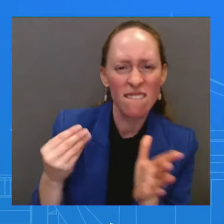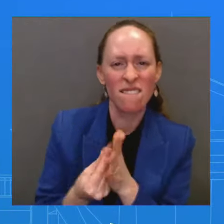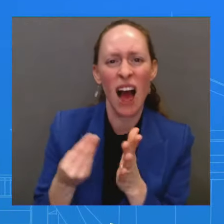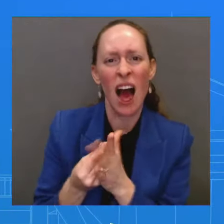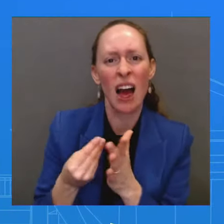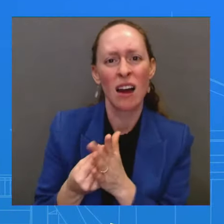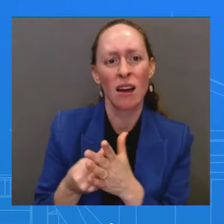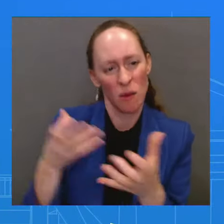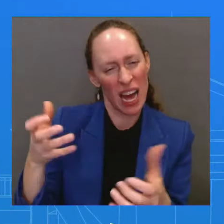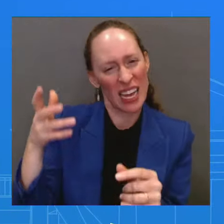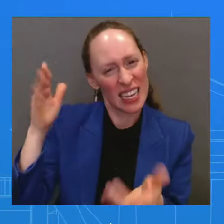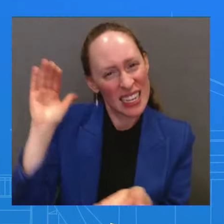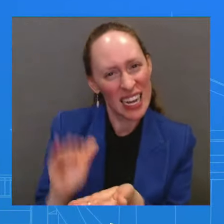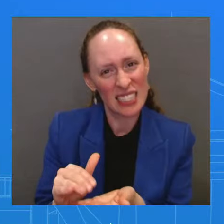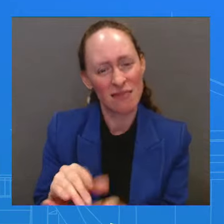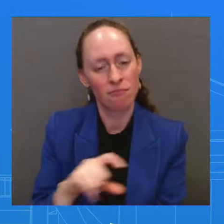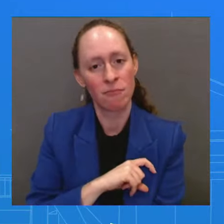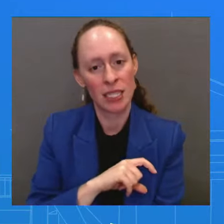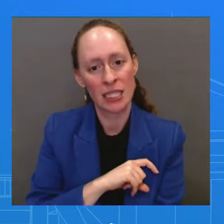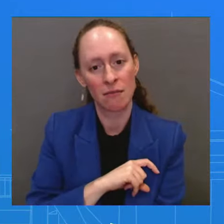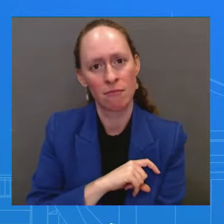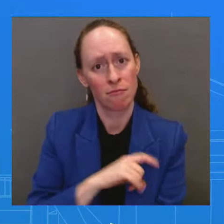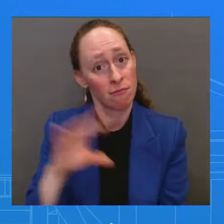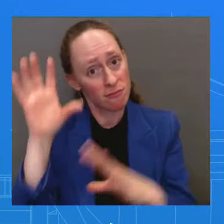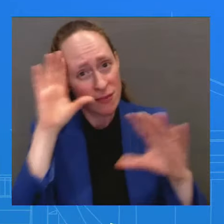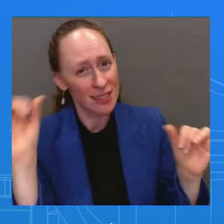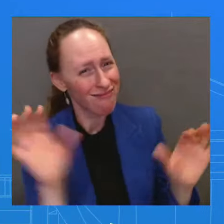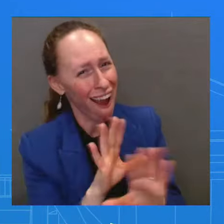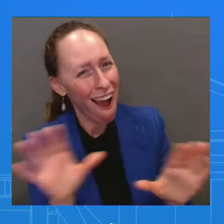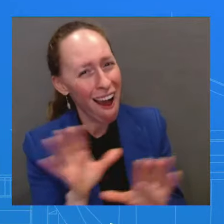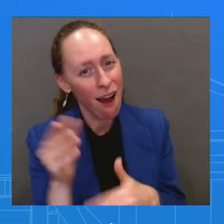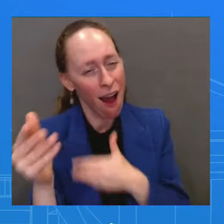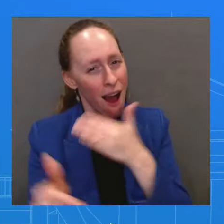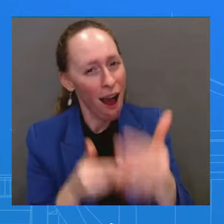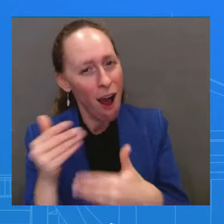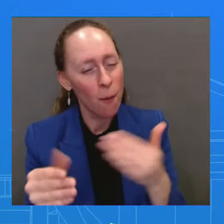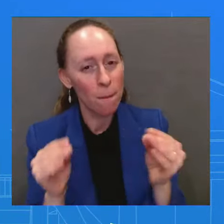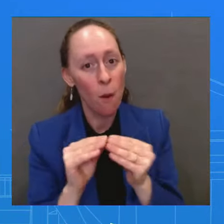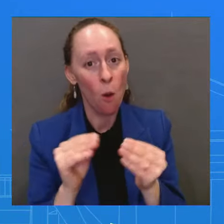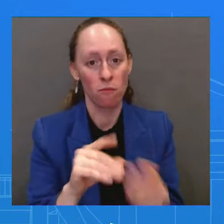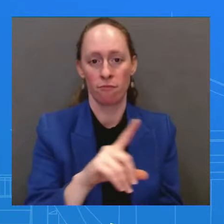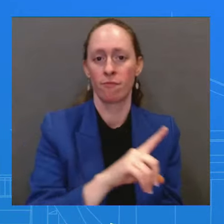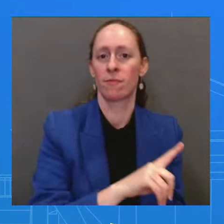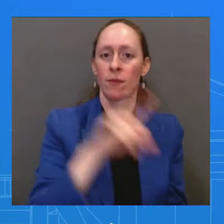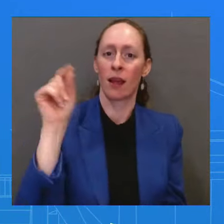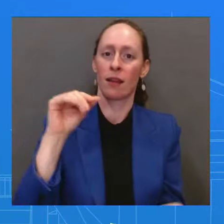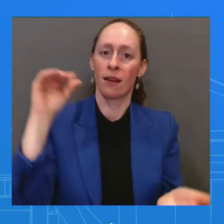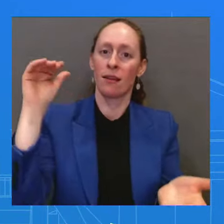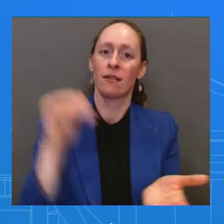additional Border Patrol law enforcement at the border. And that is something that no other president has been able to do.